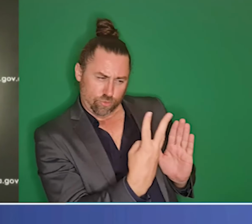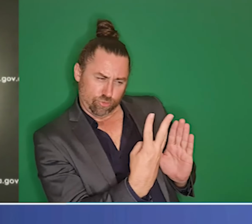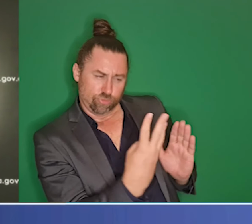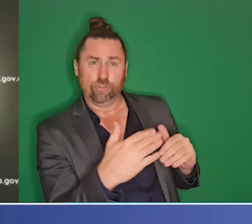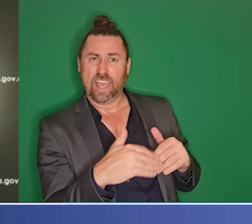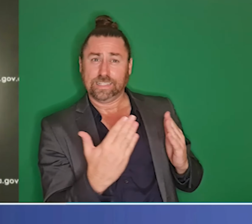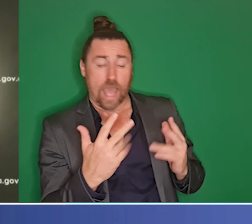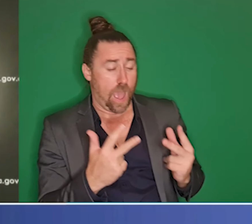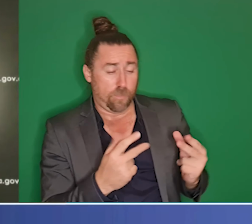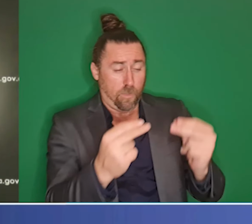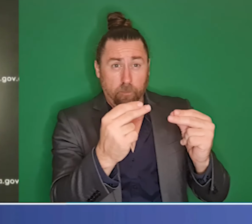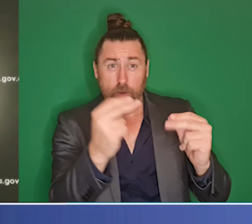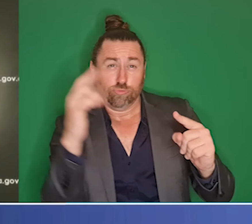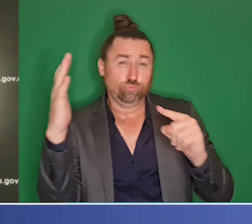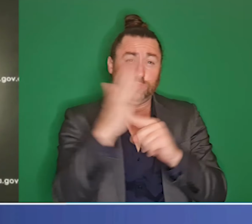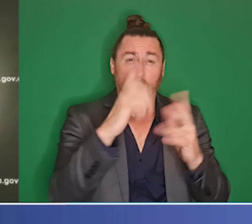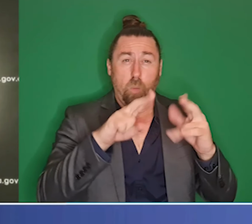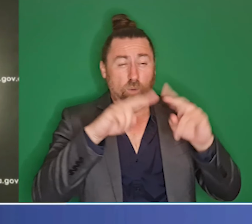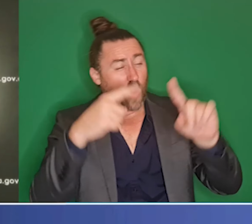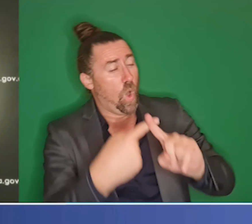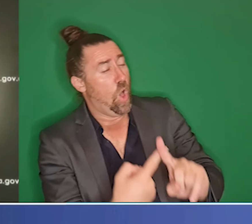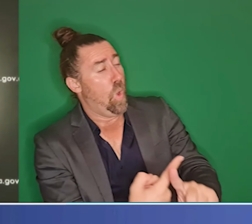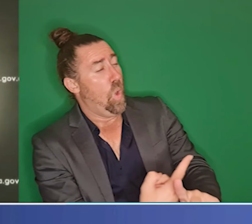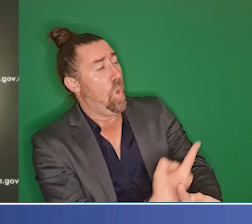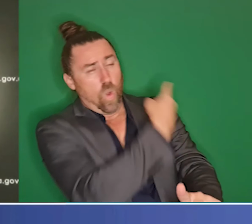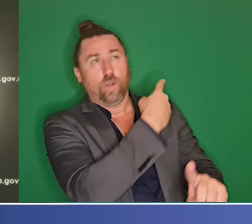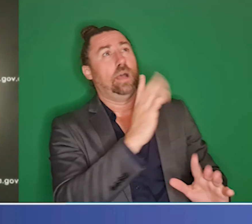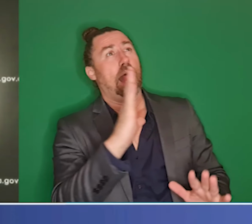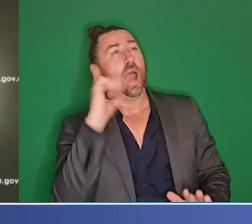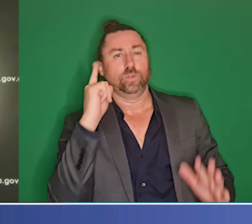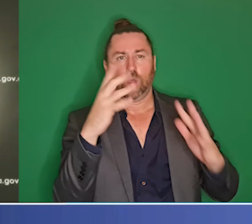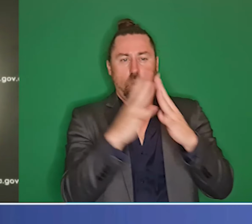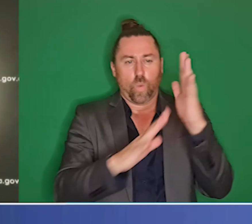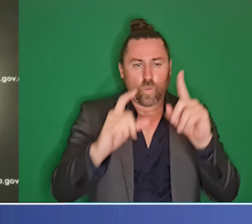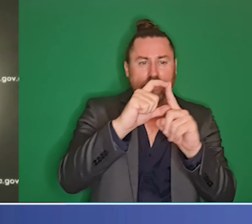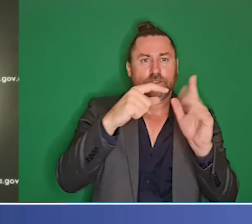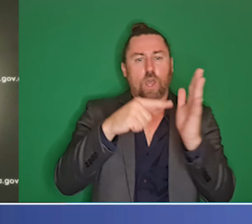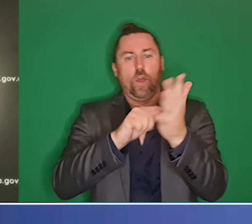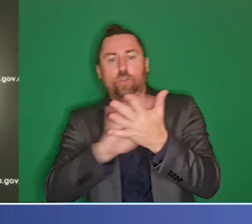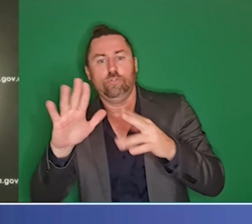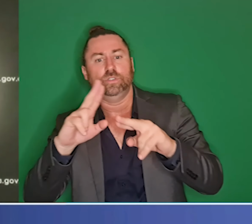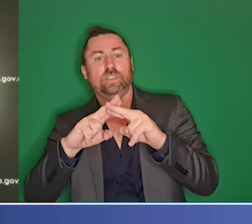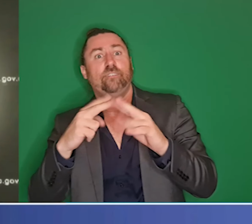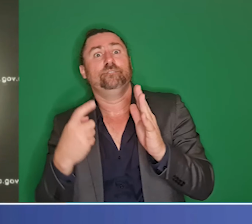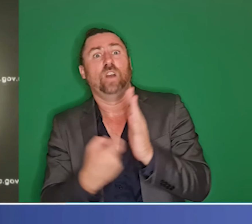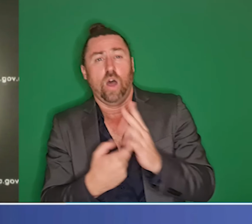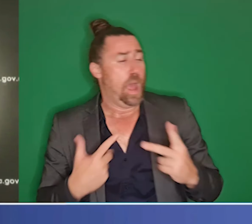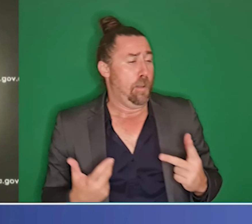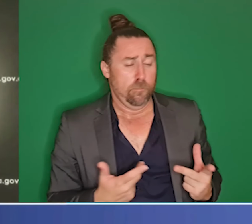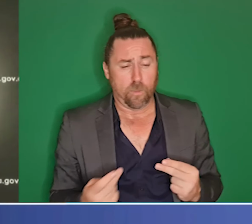in Australian history on Wednesday, Thursday and Friday of last week in terms of vaccinations.